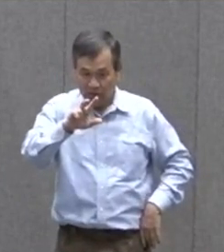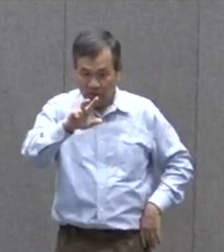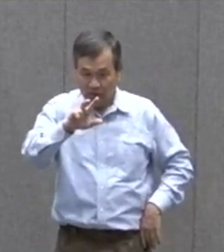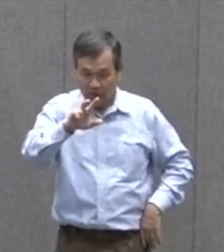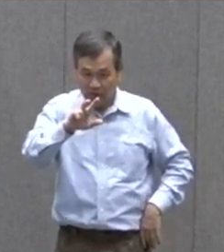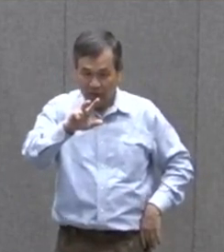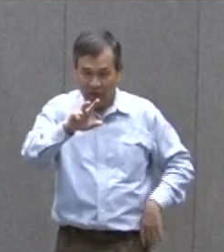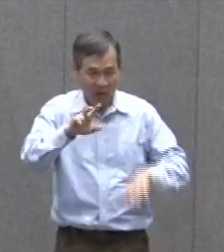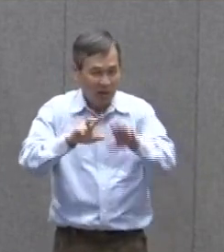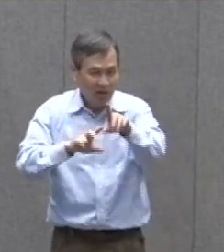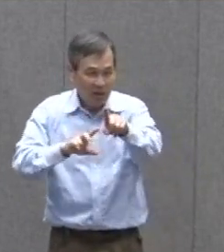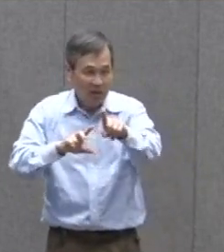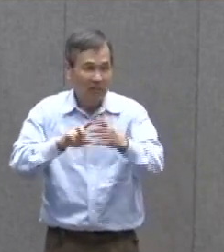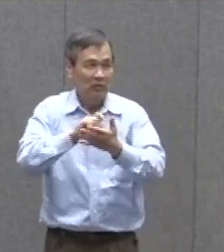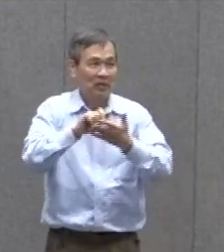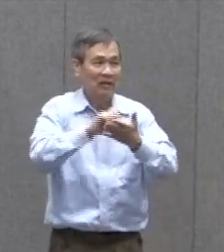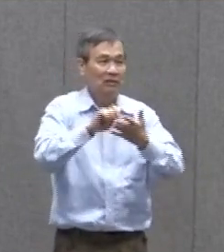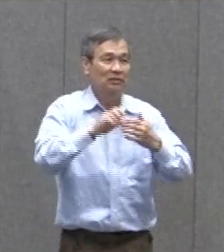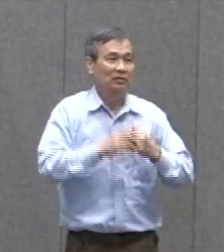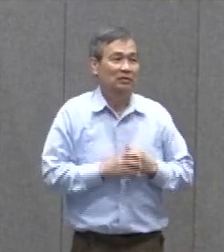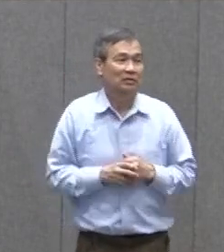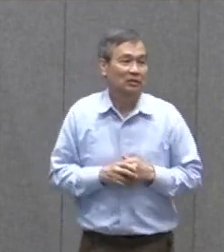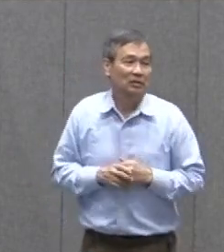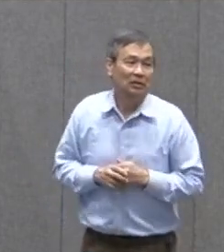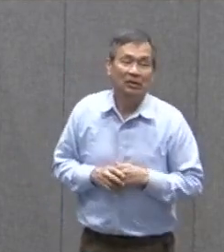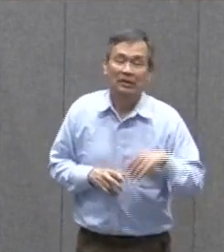Let me write that down. Nine